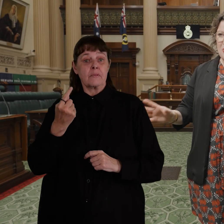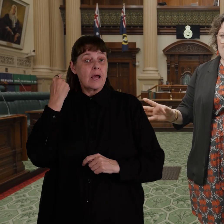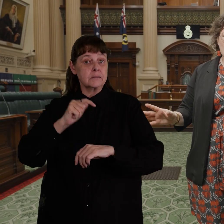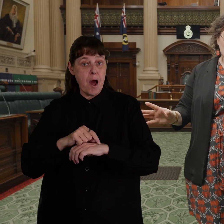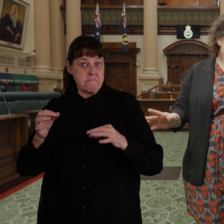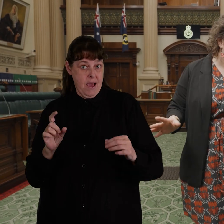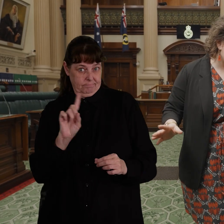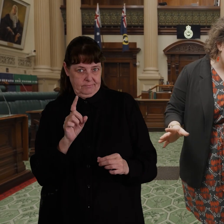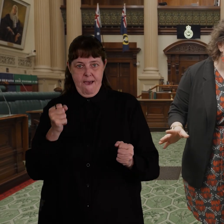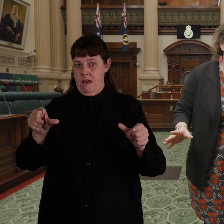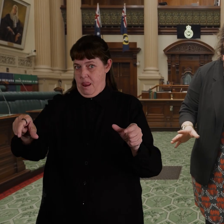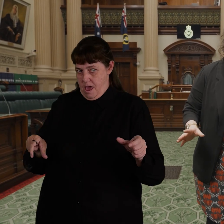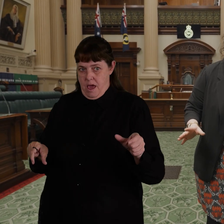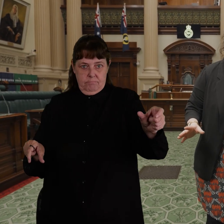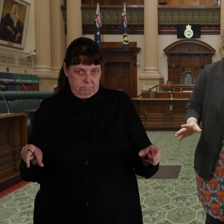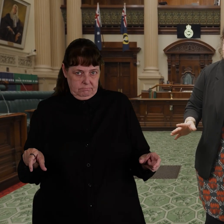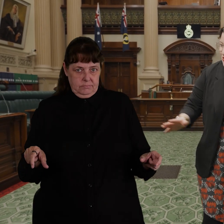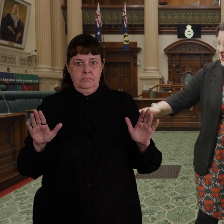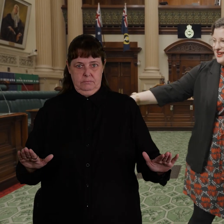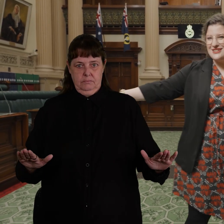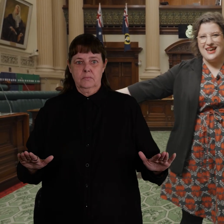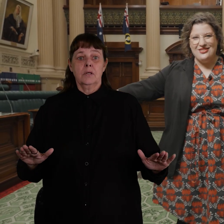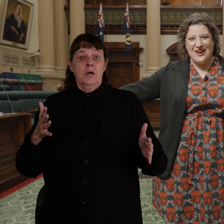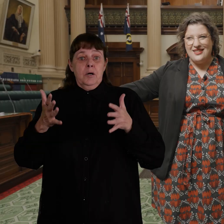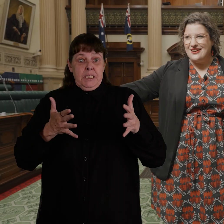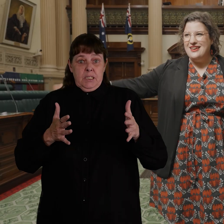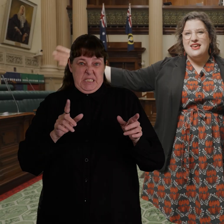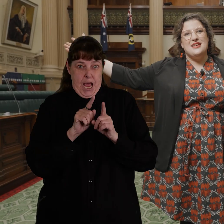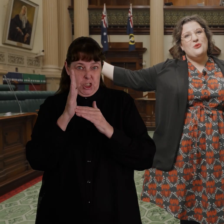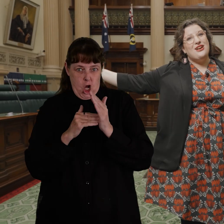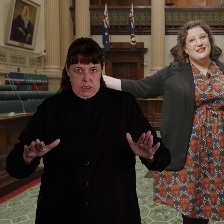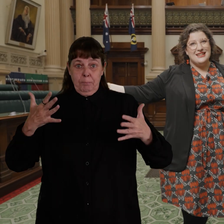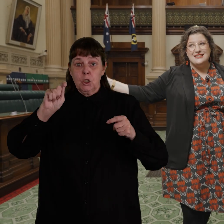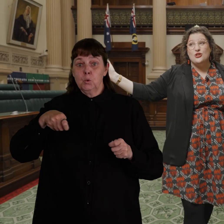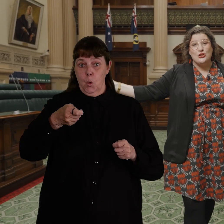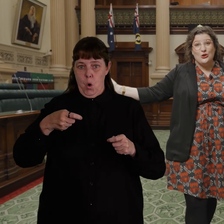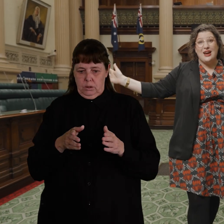What they would do is mark a line on one side of the ground and the other. They were at least two